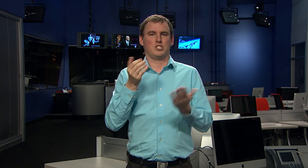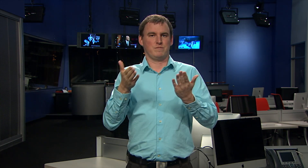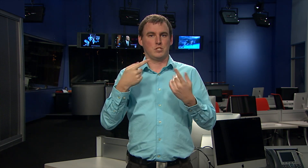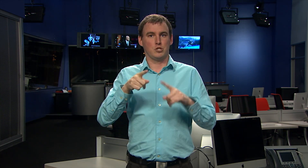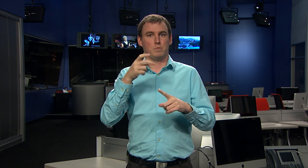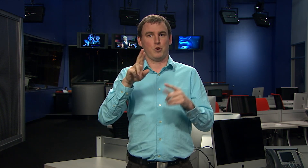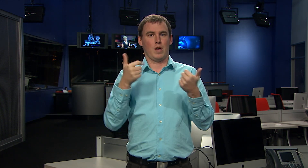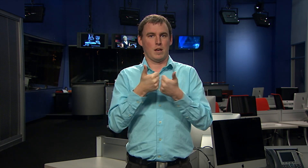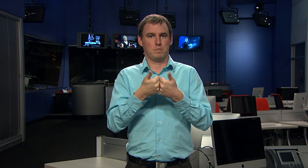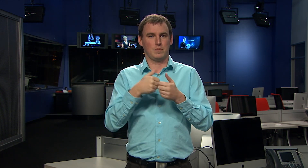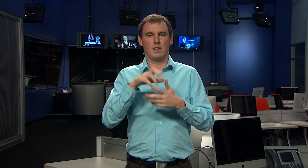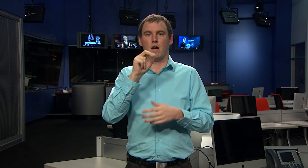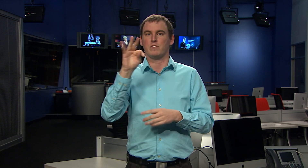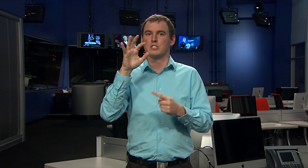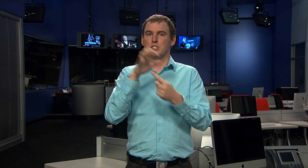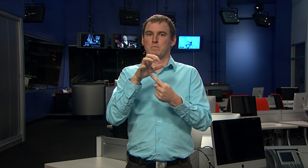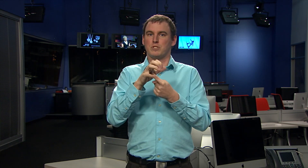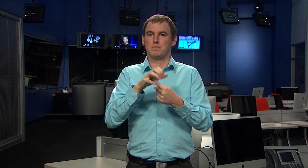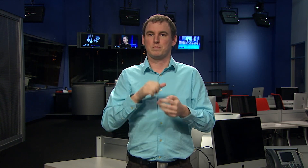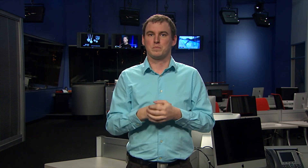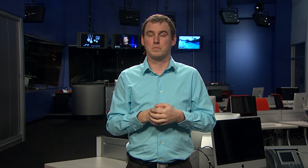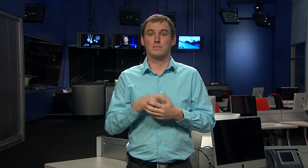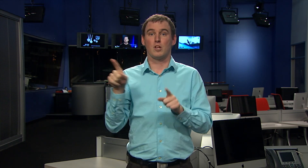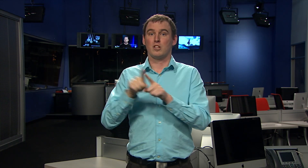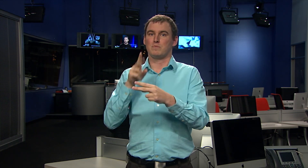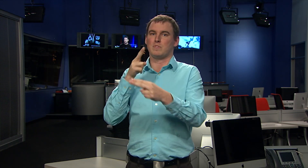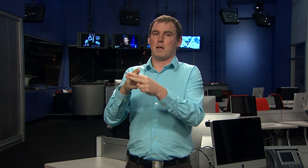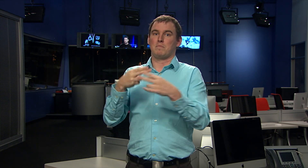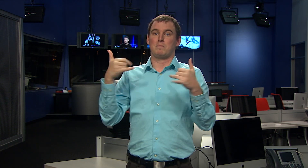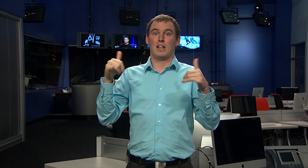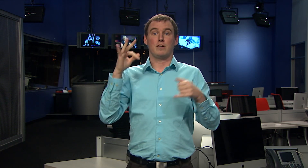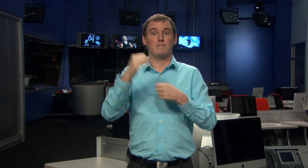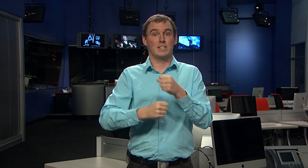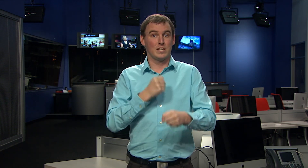THE RECORD OF ACES PER GAME IN THE CONFERENCE CHAMPIONSHIP. SHE WAS NAMED PLAYER OF THE